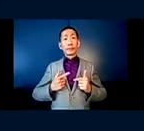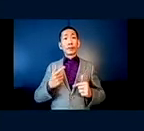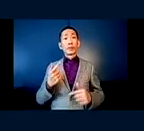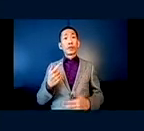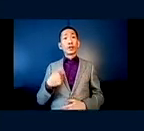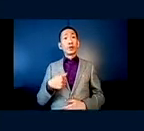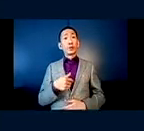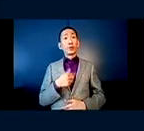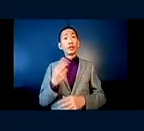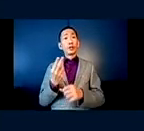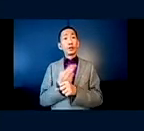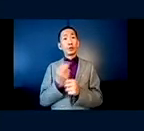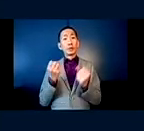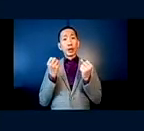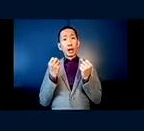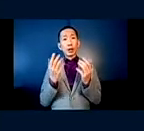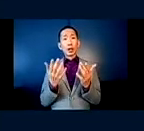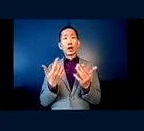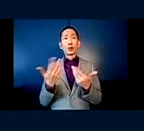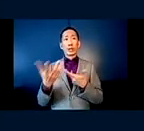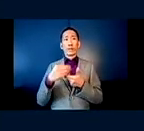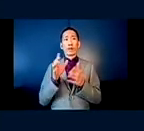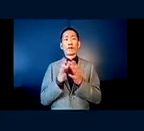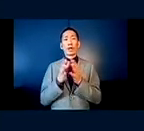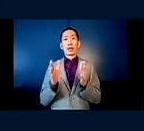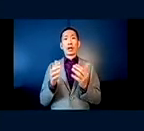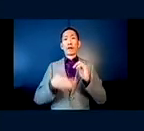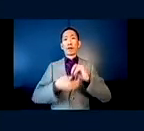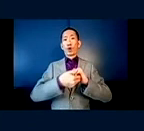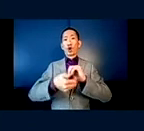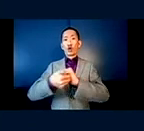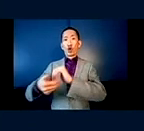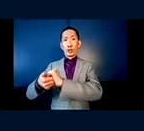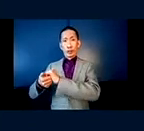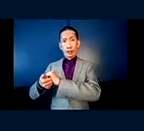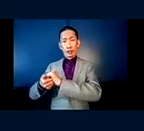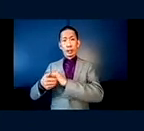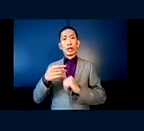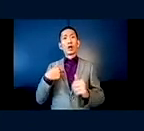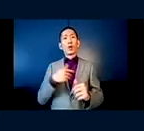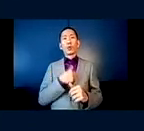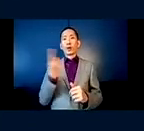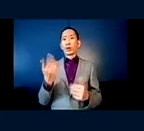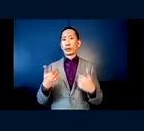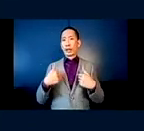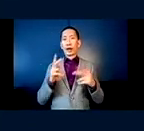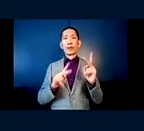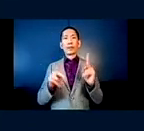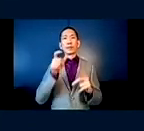LIFE AND OF EXISTENCE. WE EMPLOY A LOT OF -- WE INVOLVE A LOT OF PARTNERSHIPS, AND WE